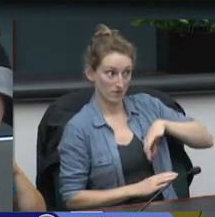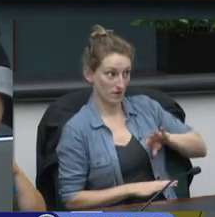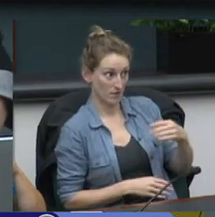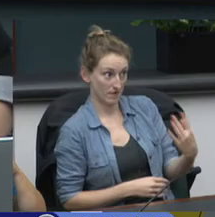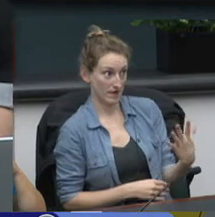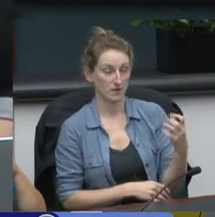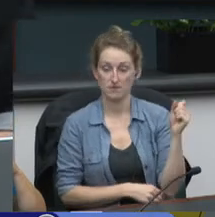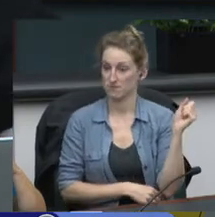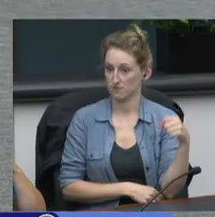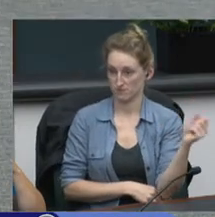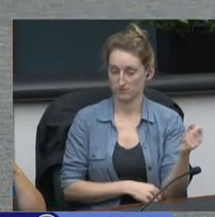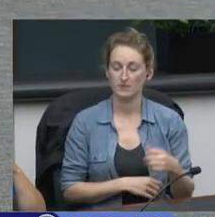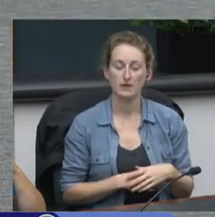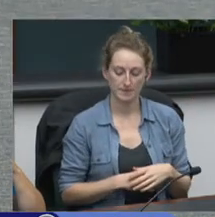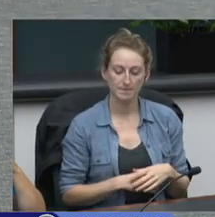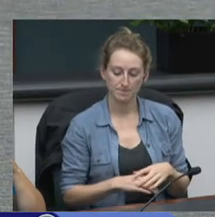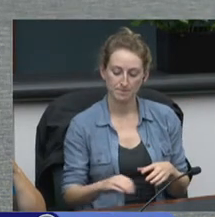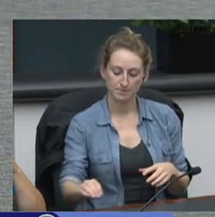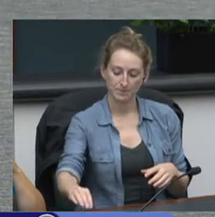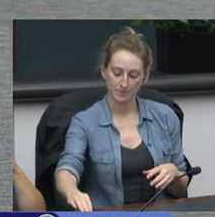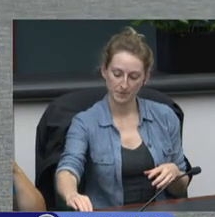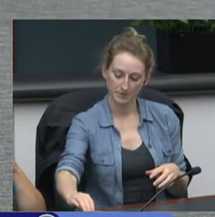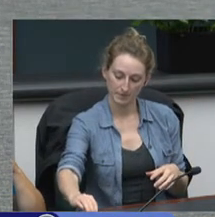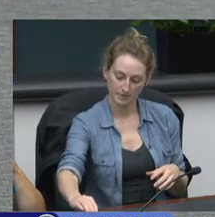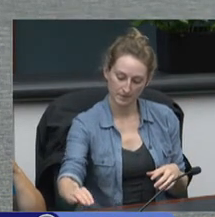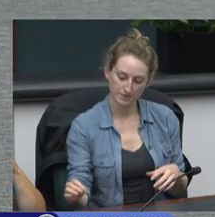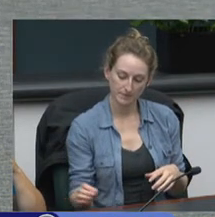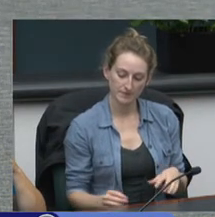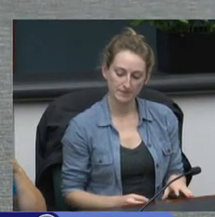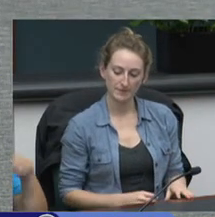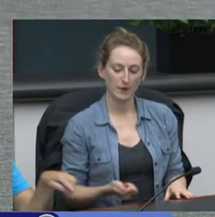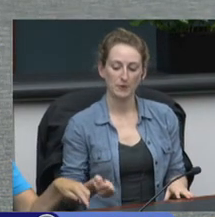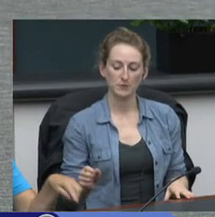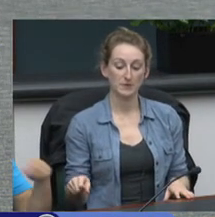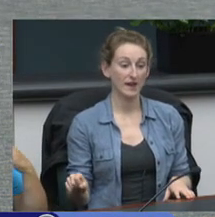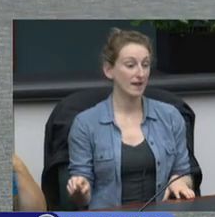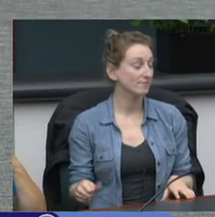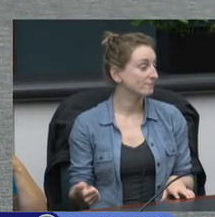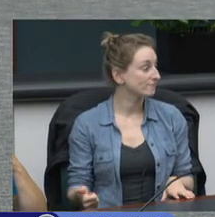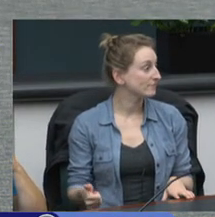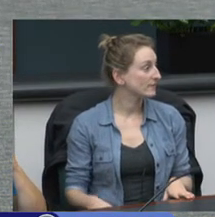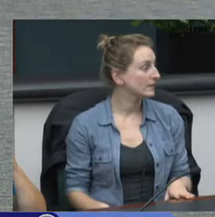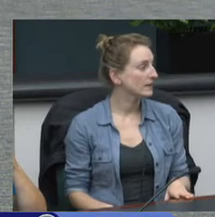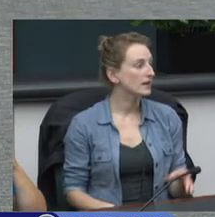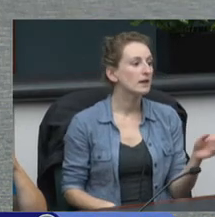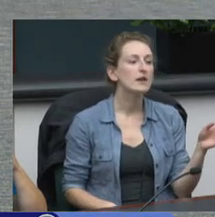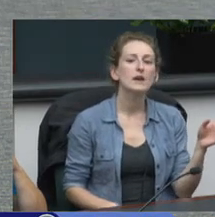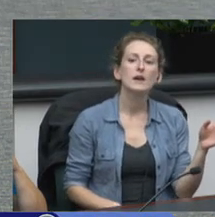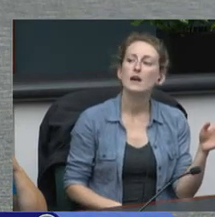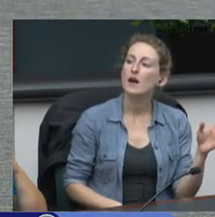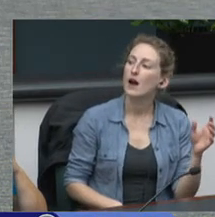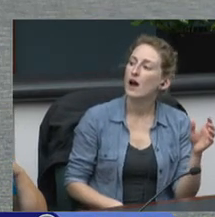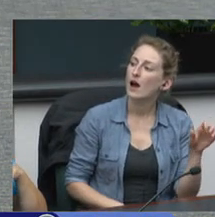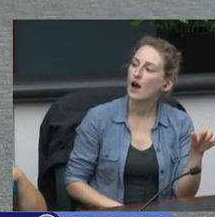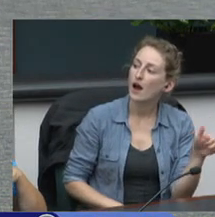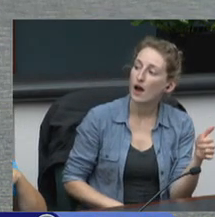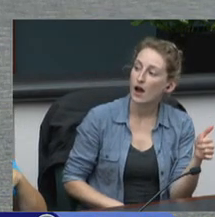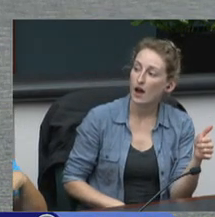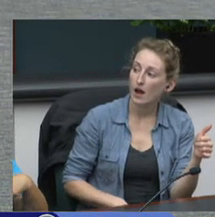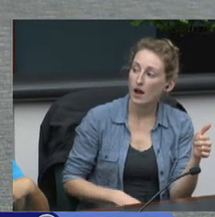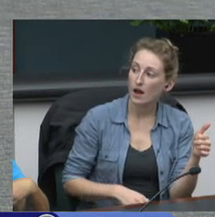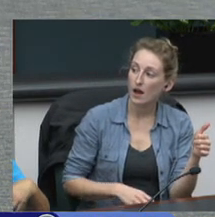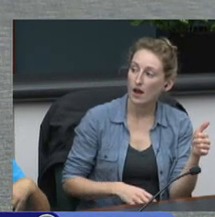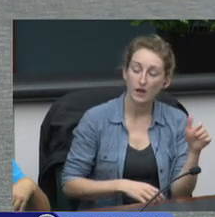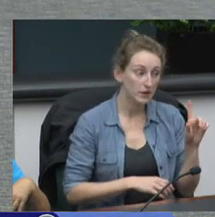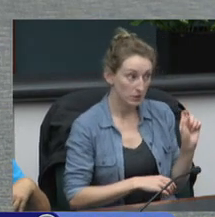thank you councilman any other questions council member if